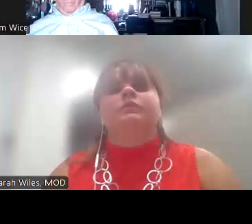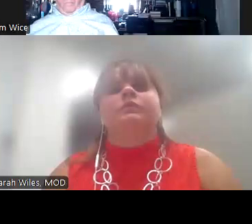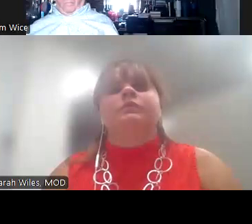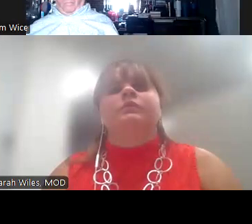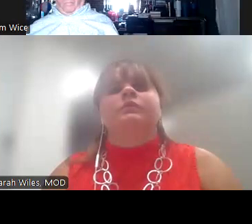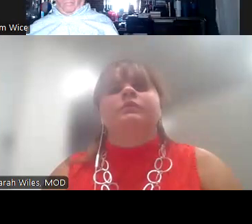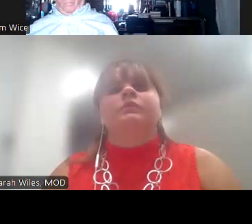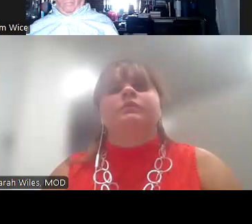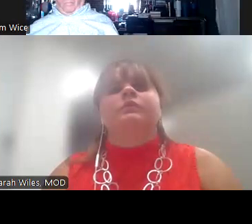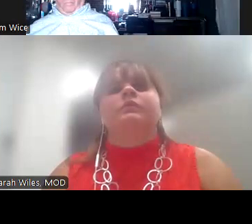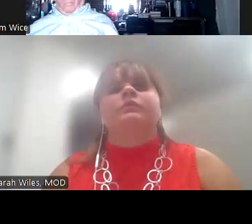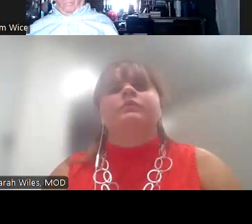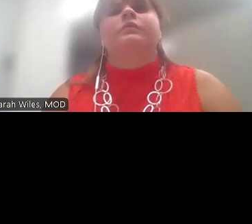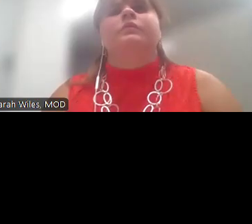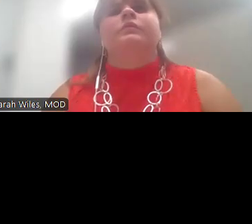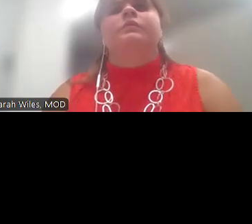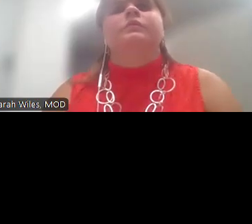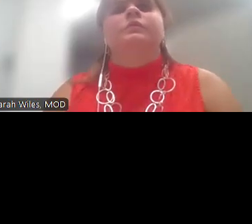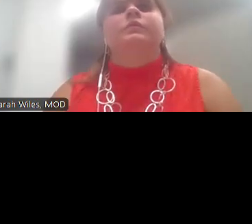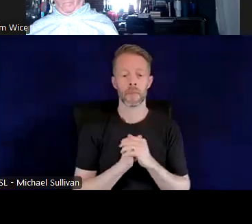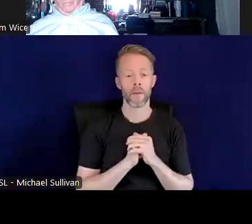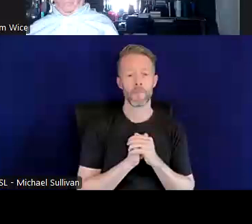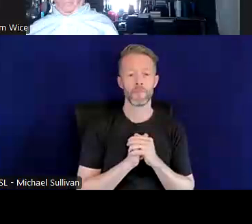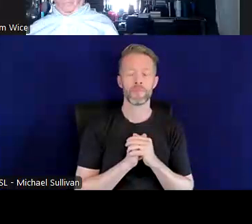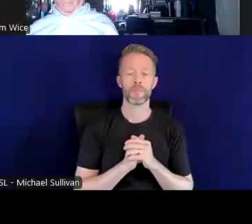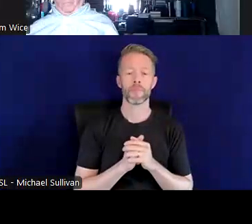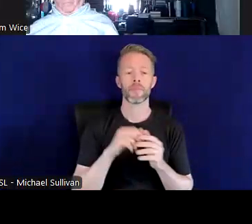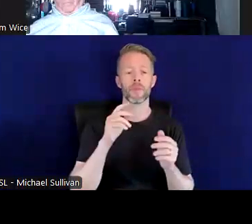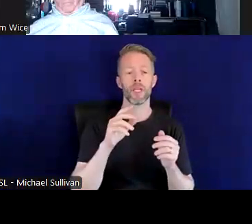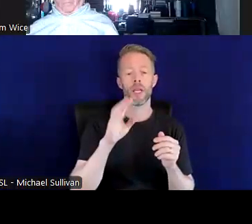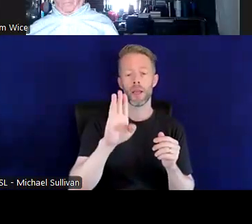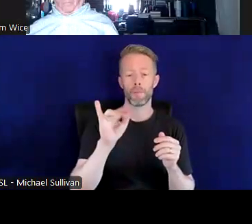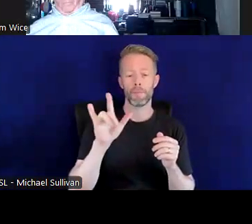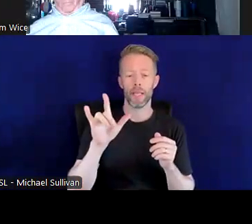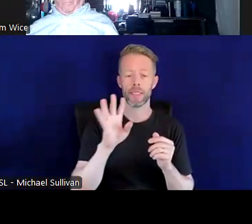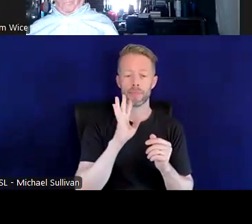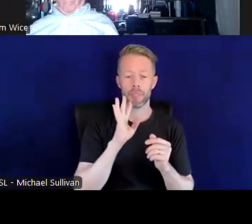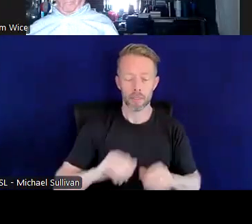Bill: Thank you, Elaine. And again, I want to thank all of our panelists. We've been